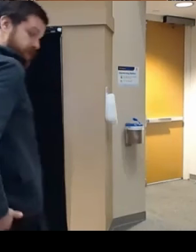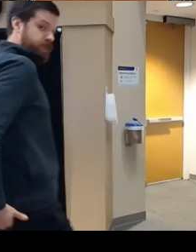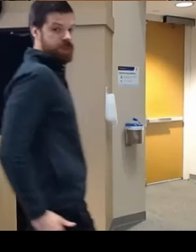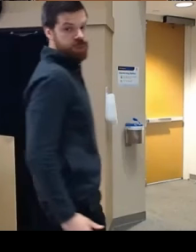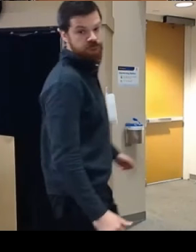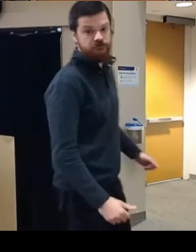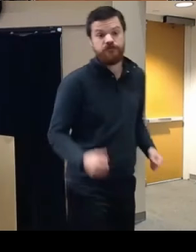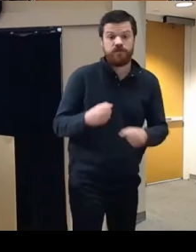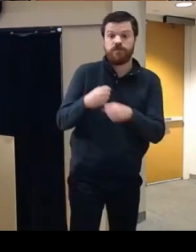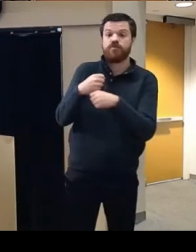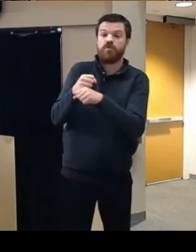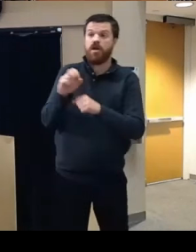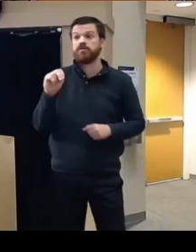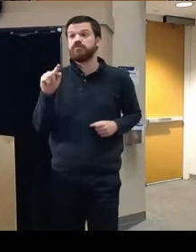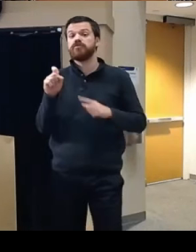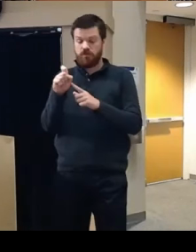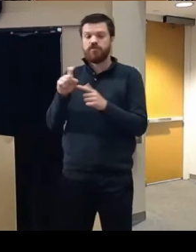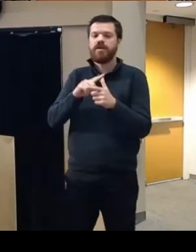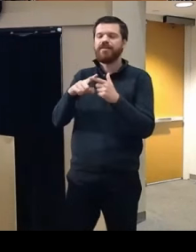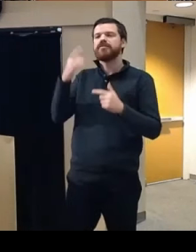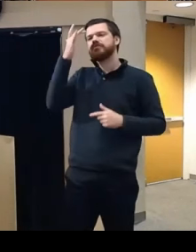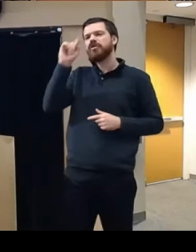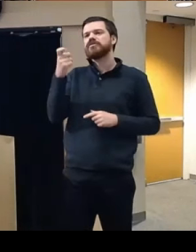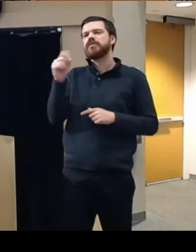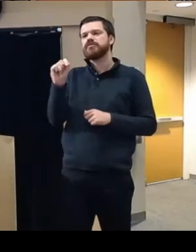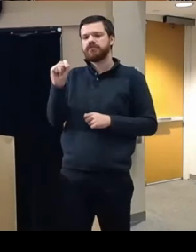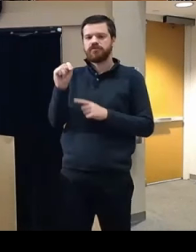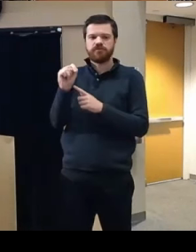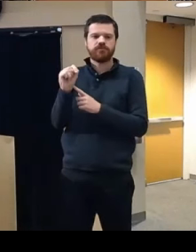most of the ambulatory settings there will be a smart text or a wild card in here indicating